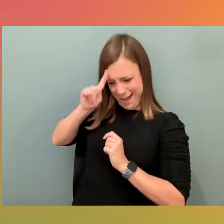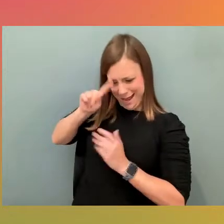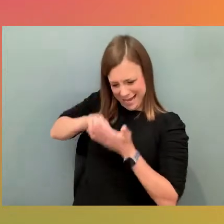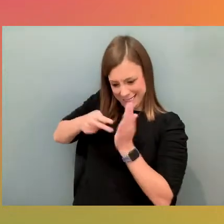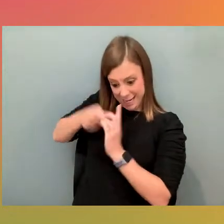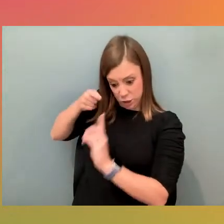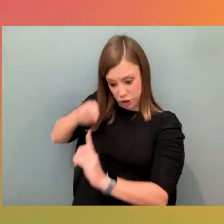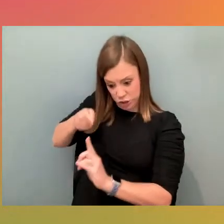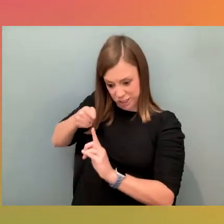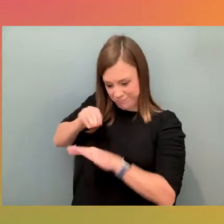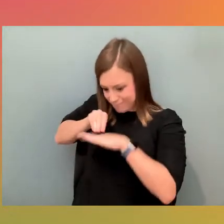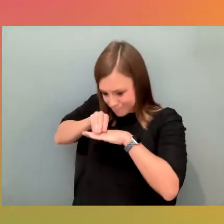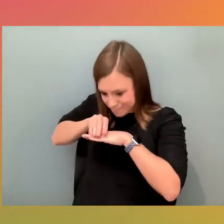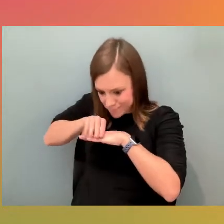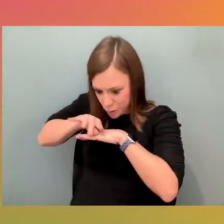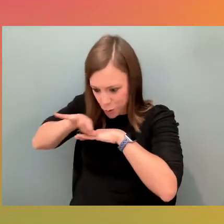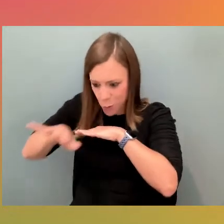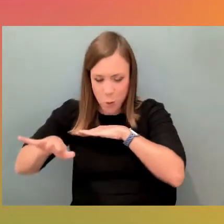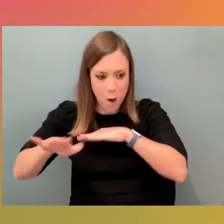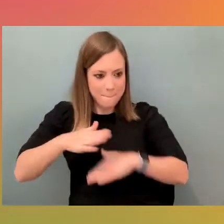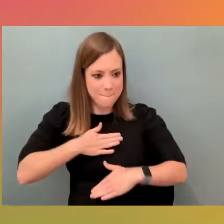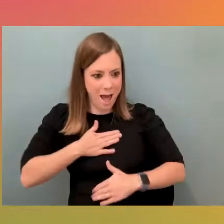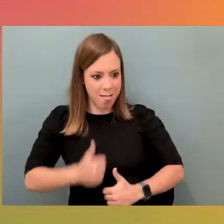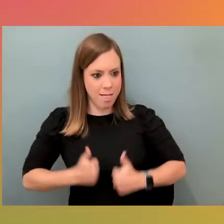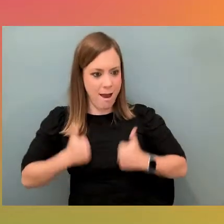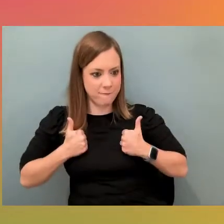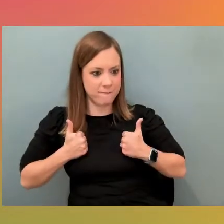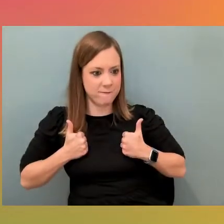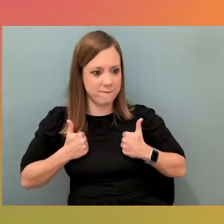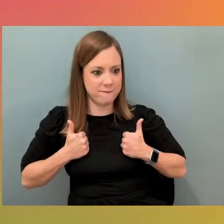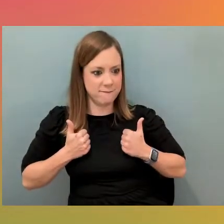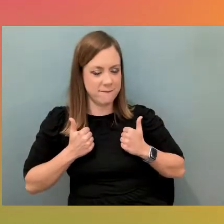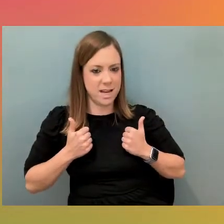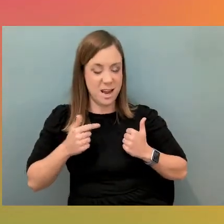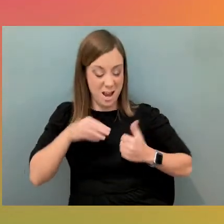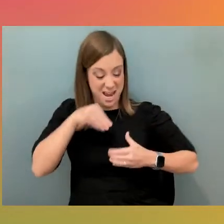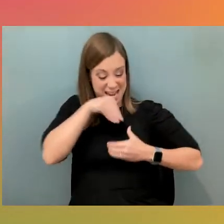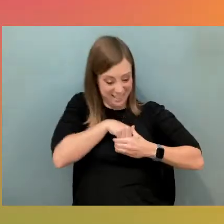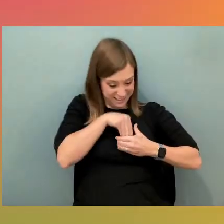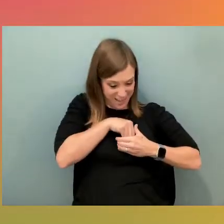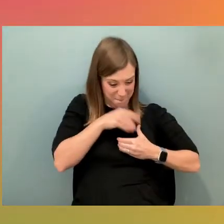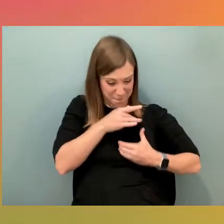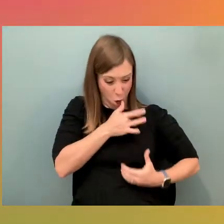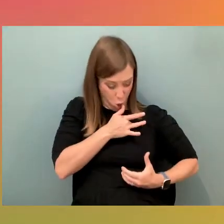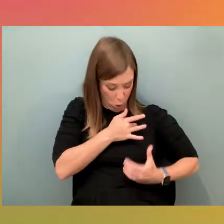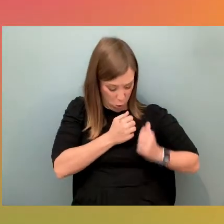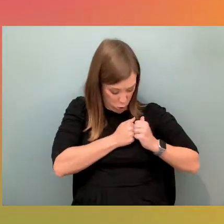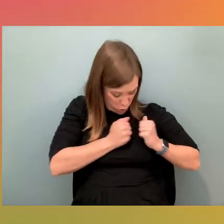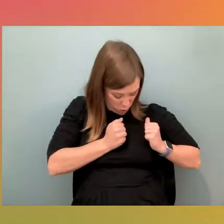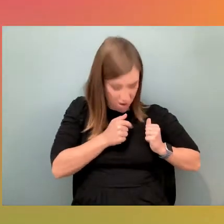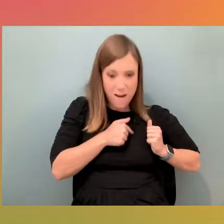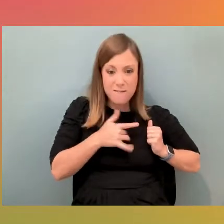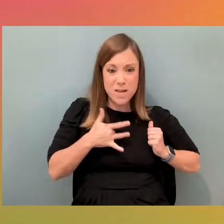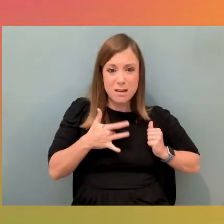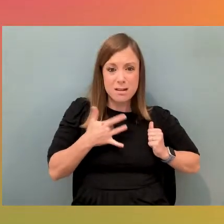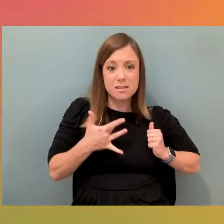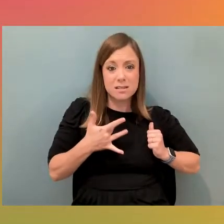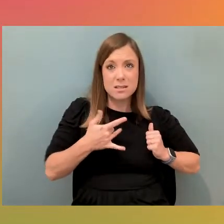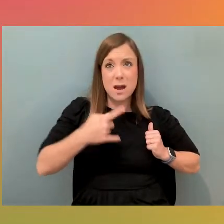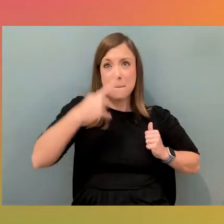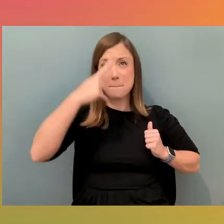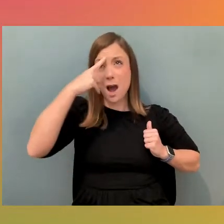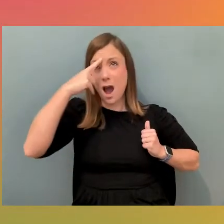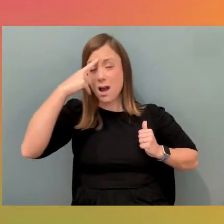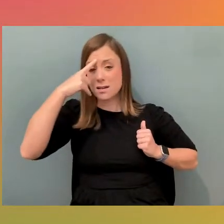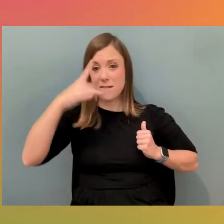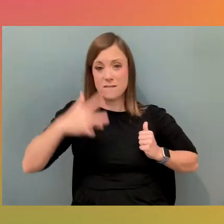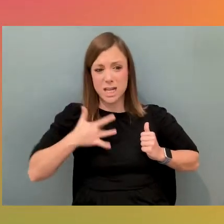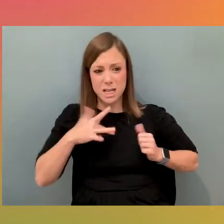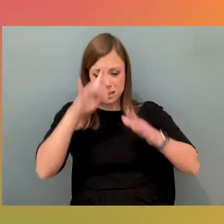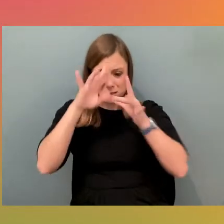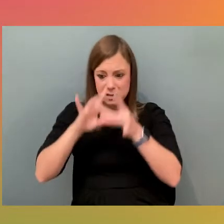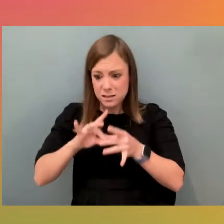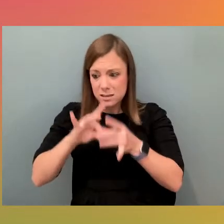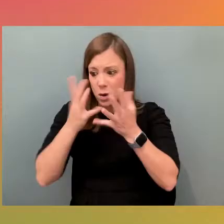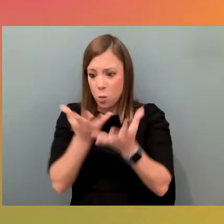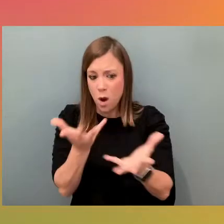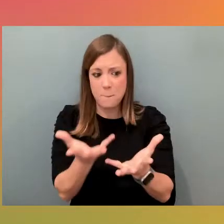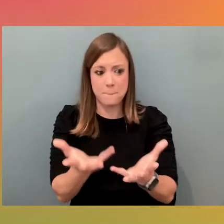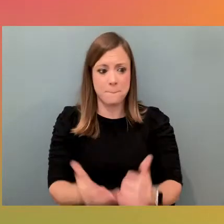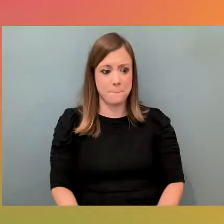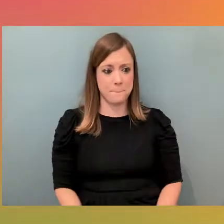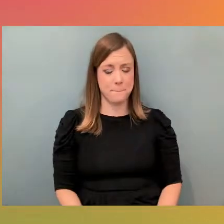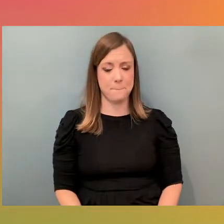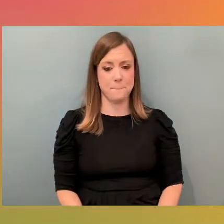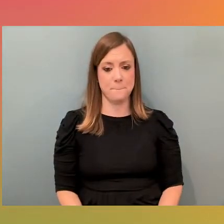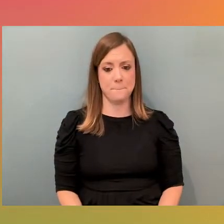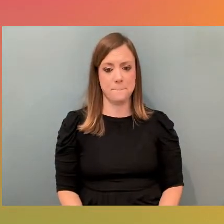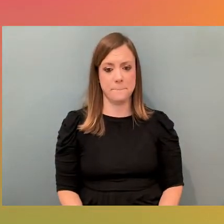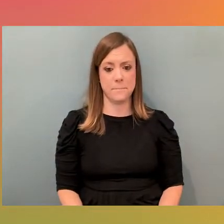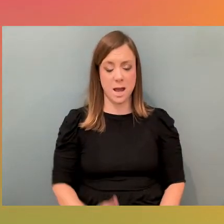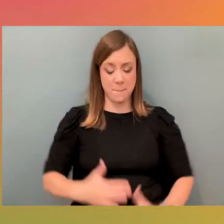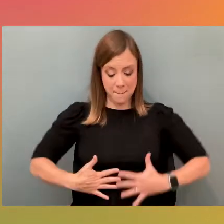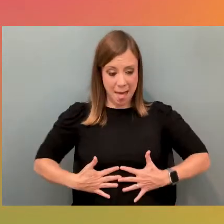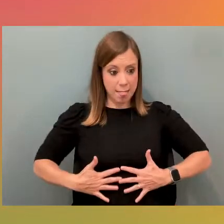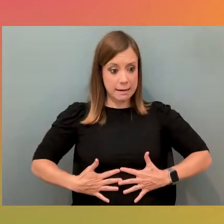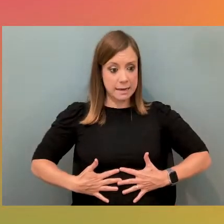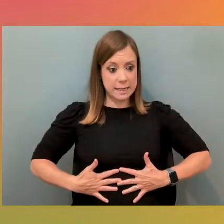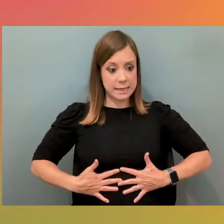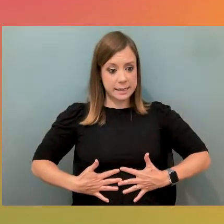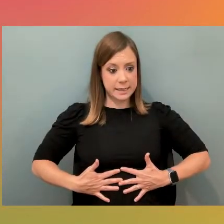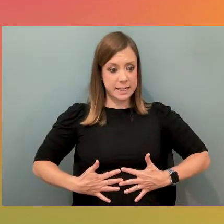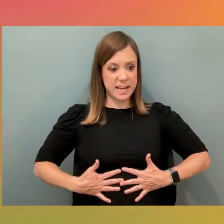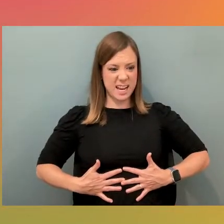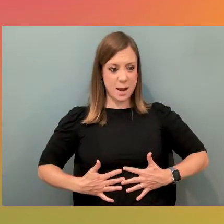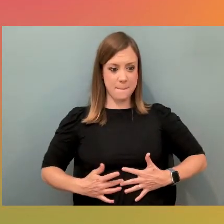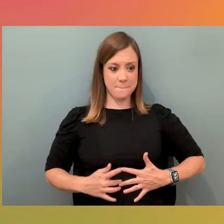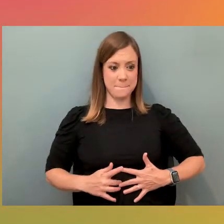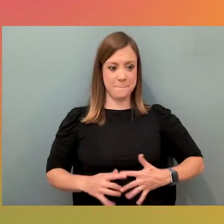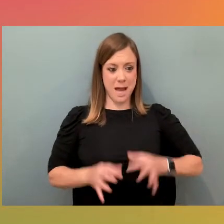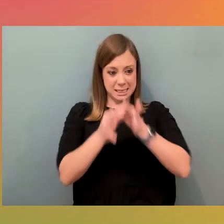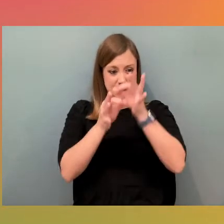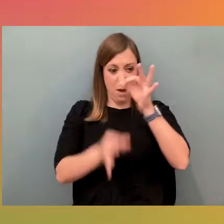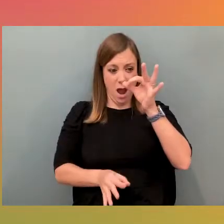ABOUT OTHERS?